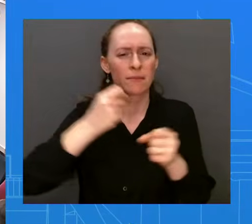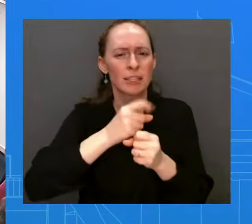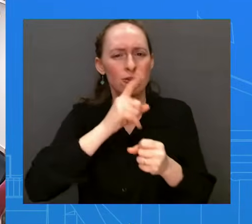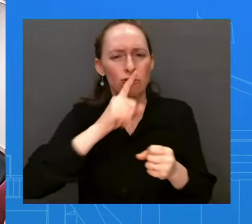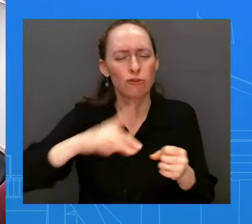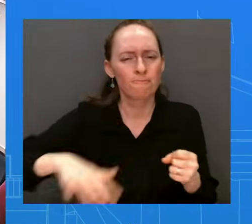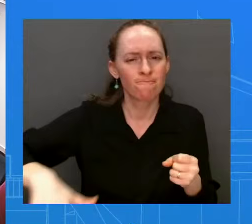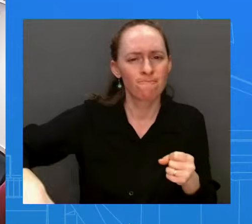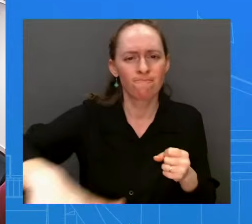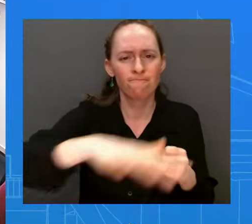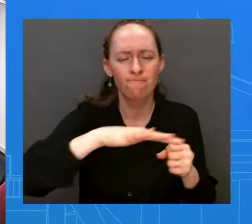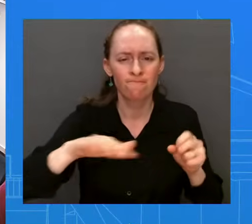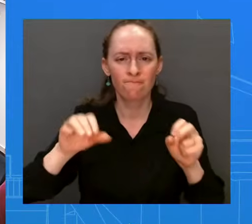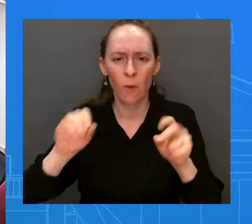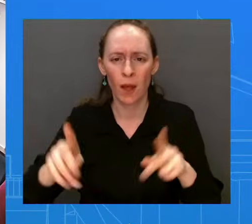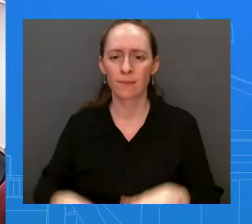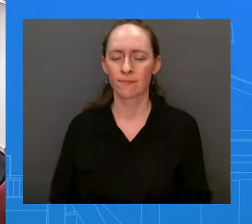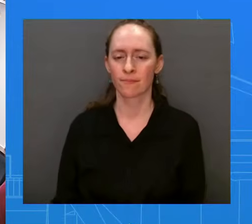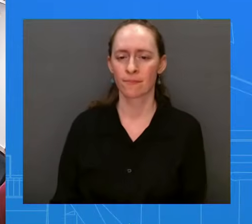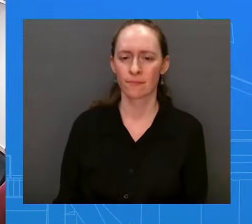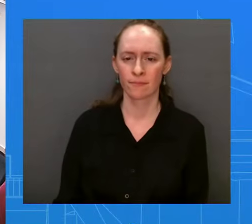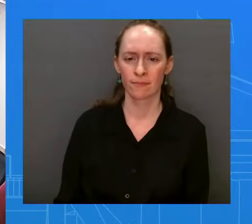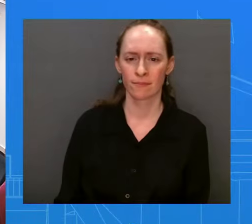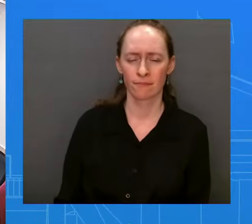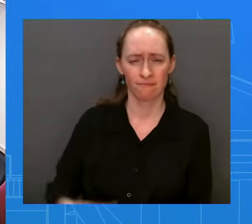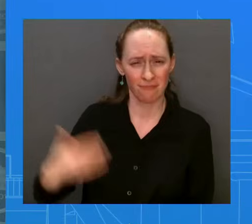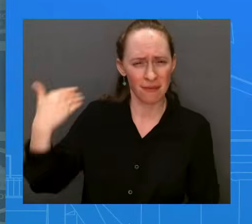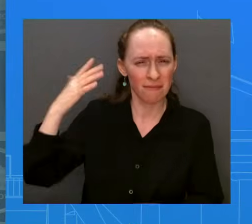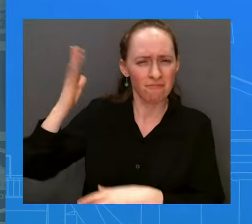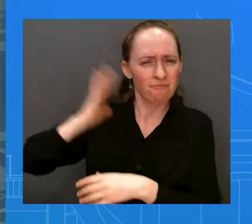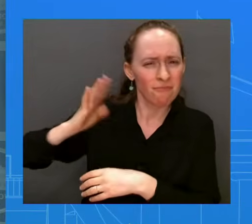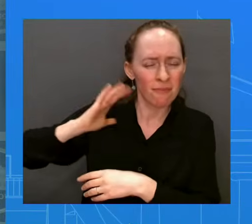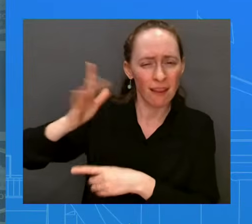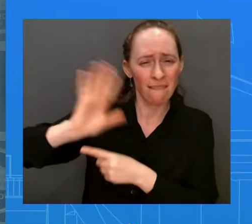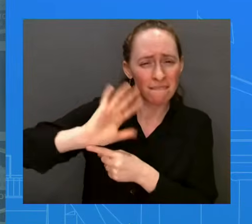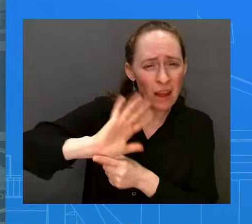of these latest intercepts? And will you guys be releasing it? Mr. Kirby: You'd have to talk to DOD about that, Jacqui.